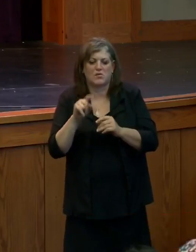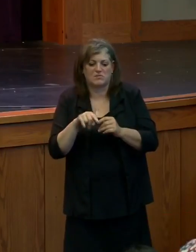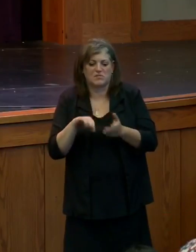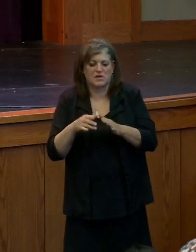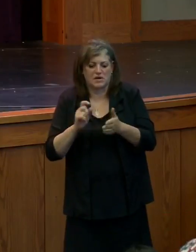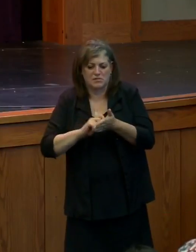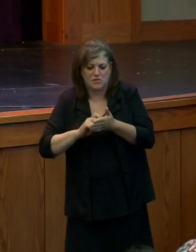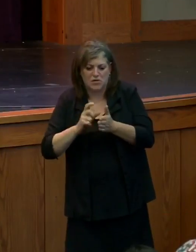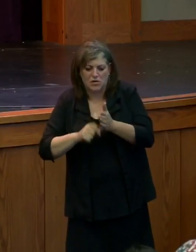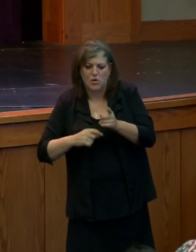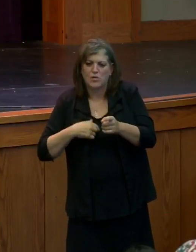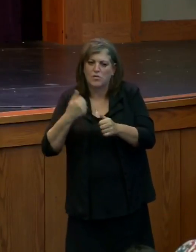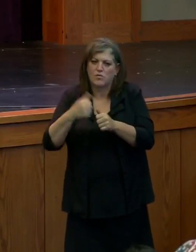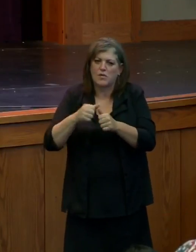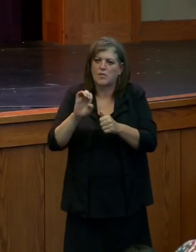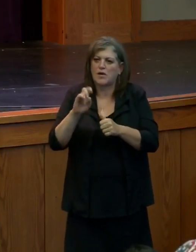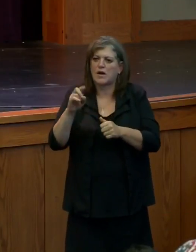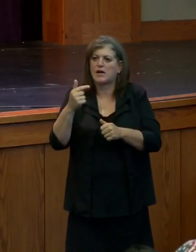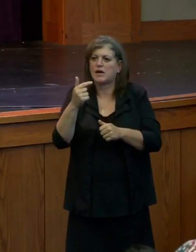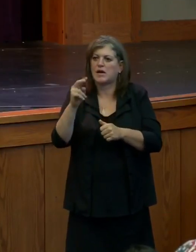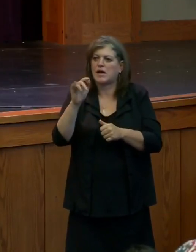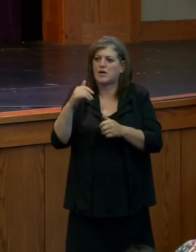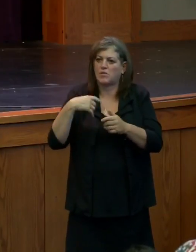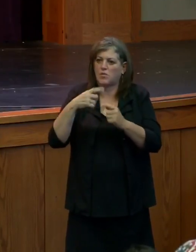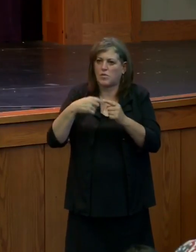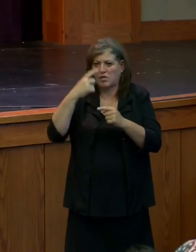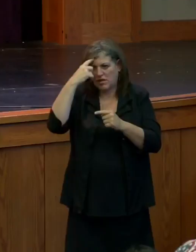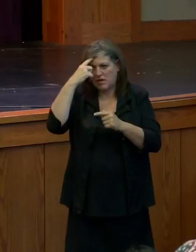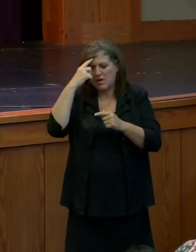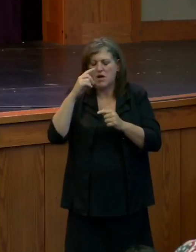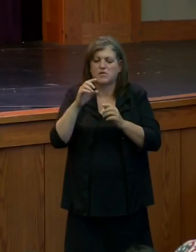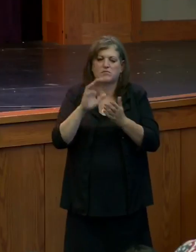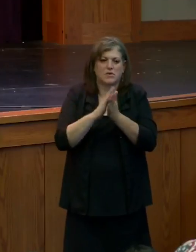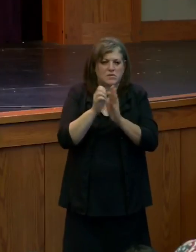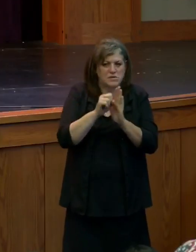REMEMBER HIM AS WE THINK ABOUT STATEHOOD.